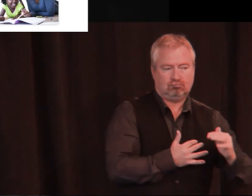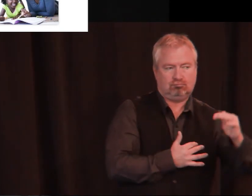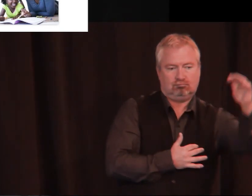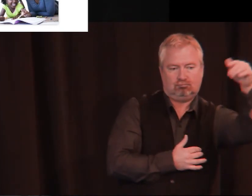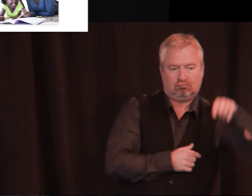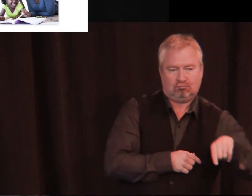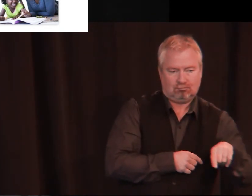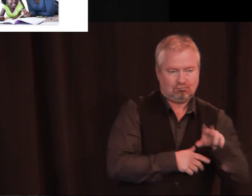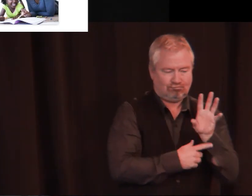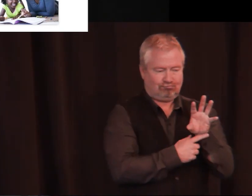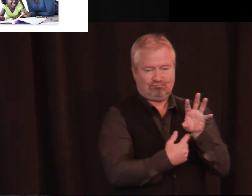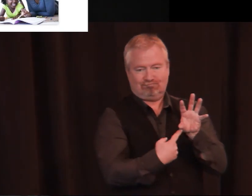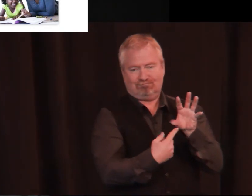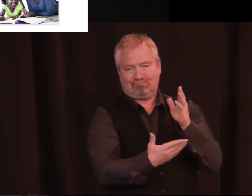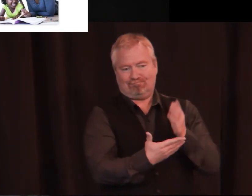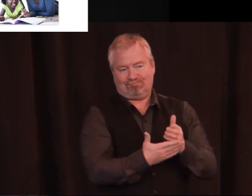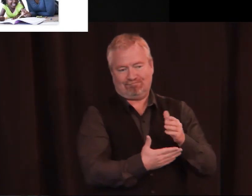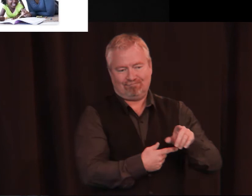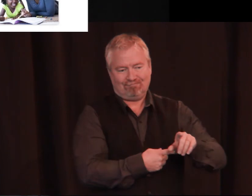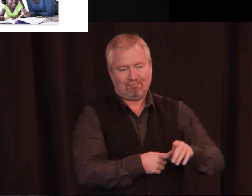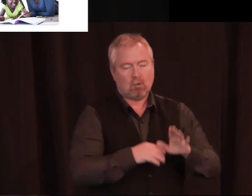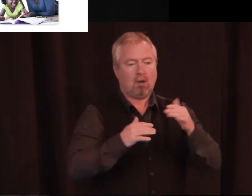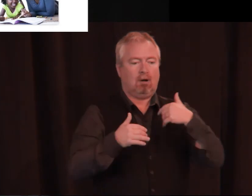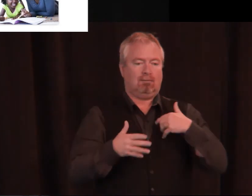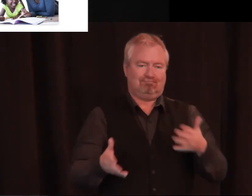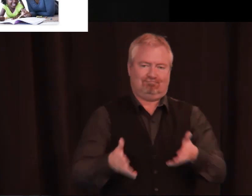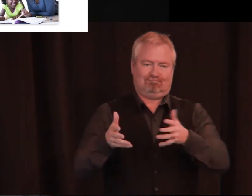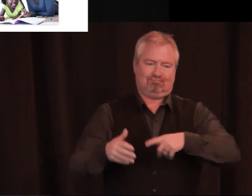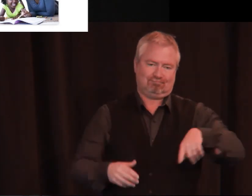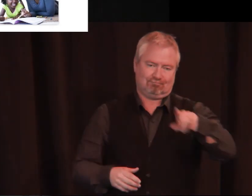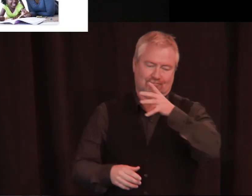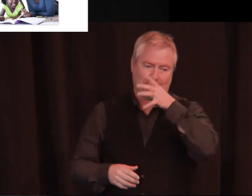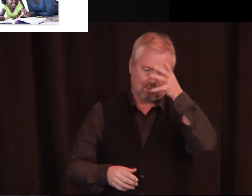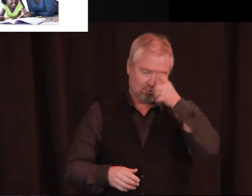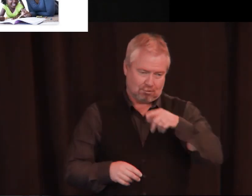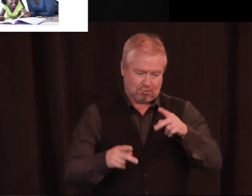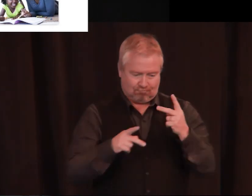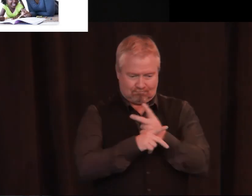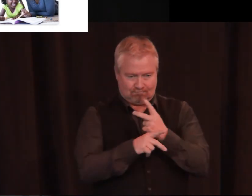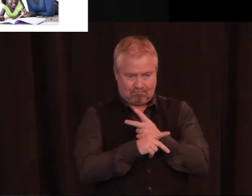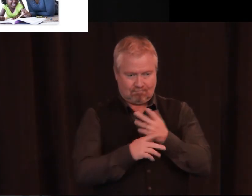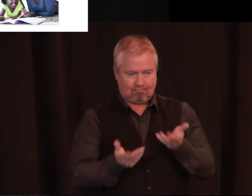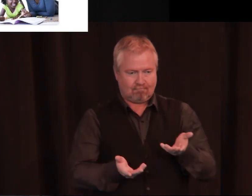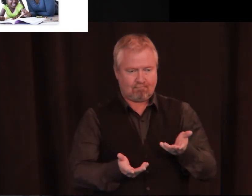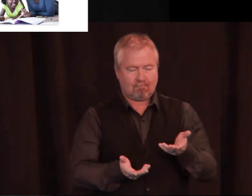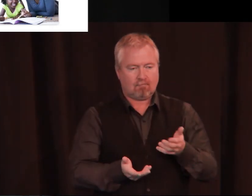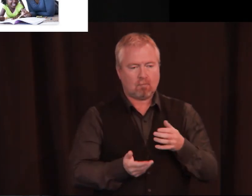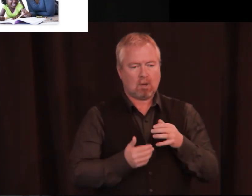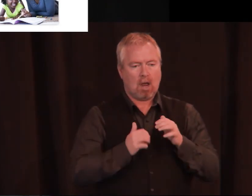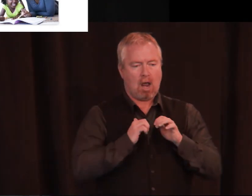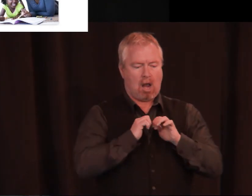We also want to promote the parents' understanding of what conversational interactions are like